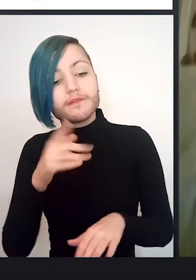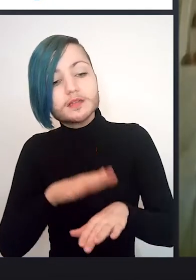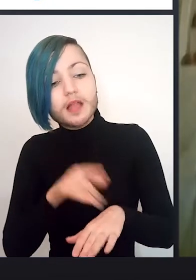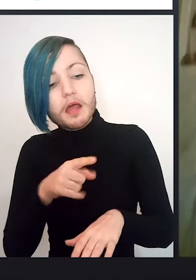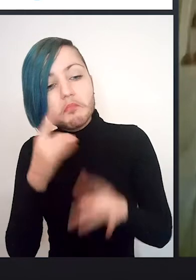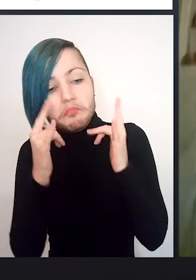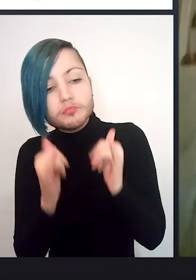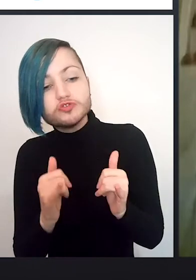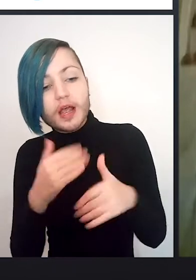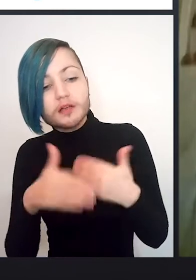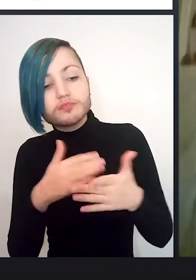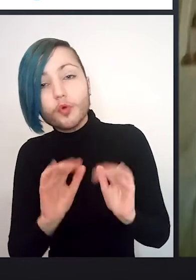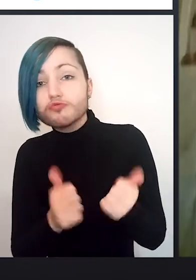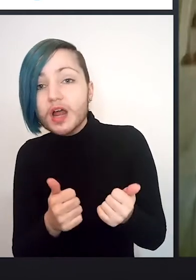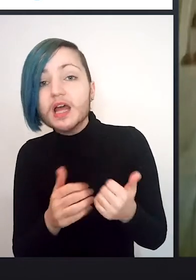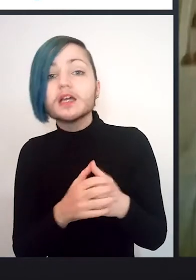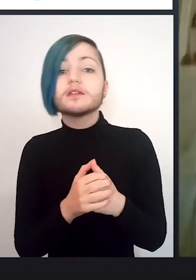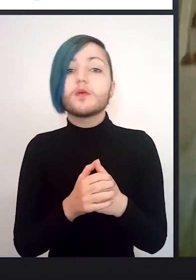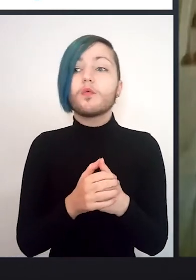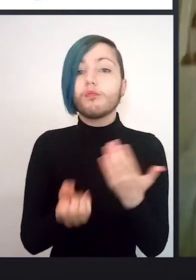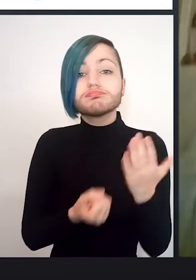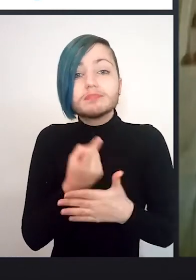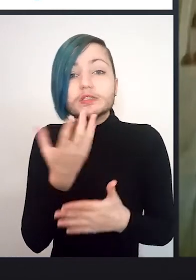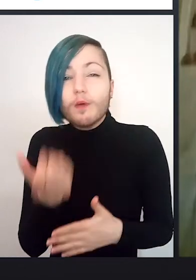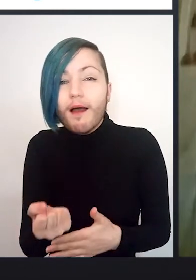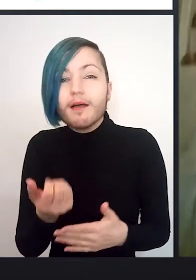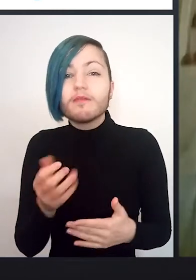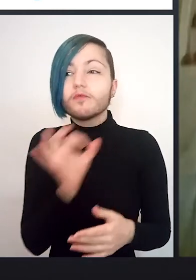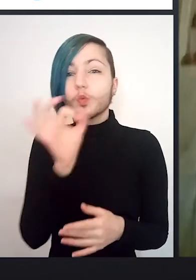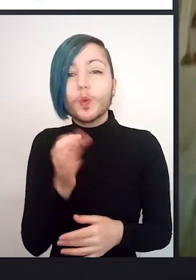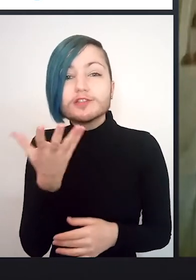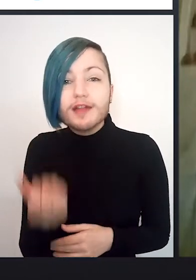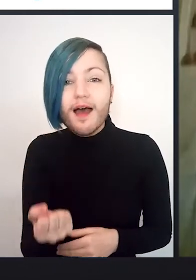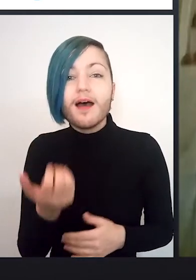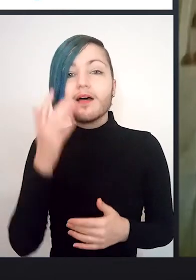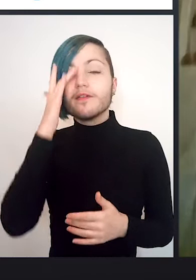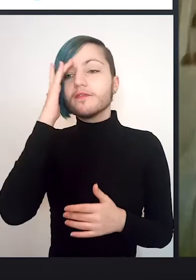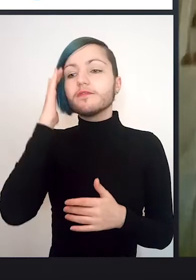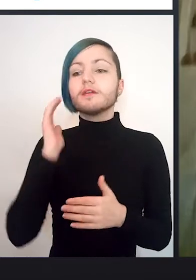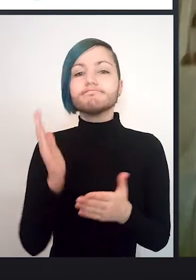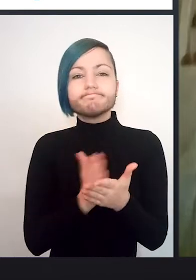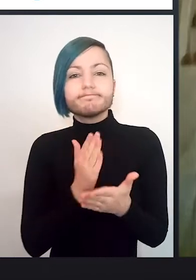time to see if you've got any issues or if you've got any questions and to make sure